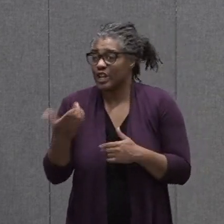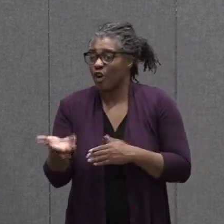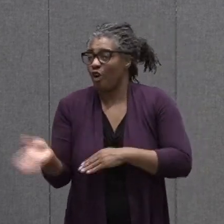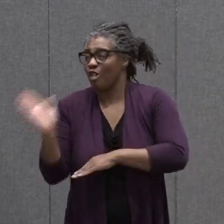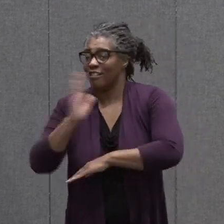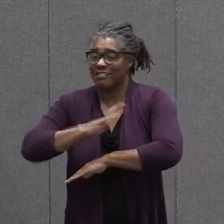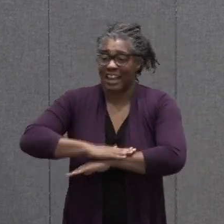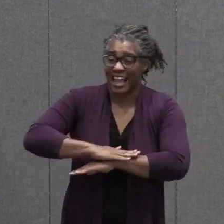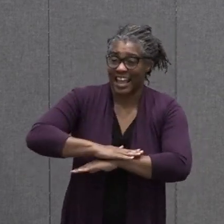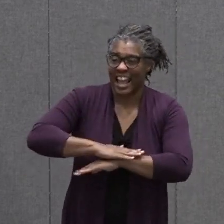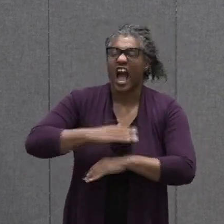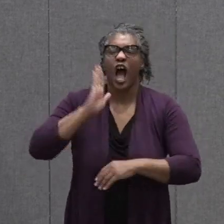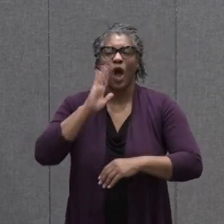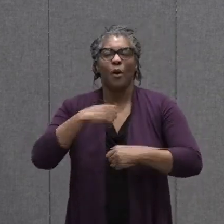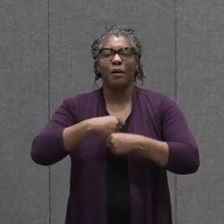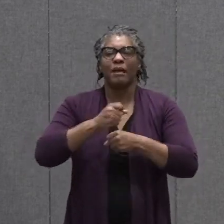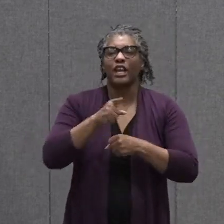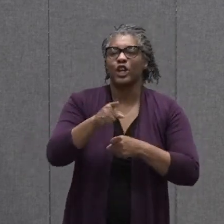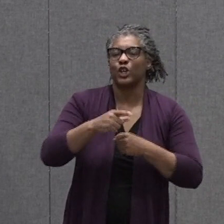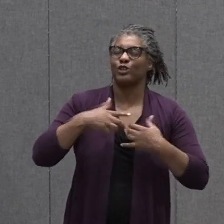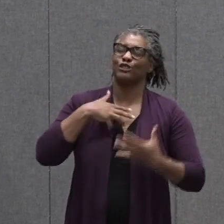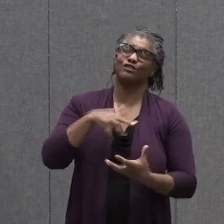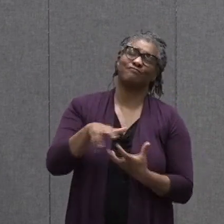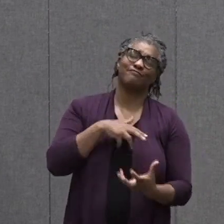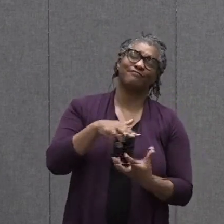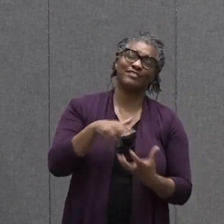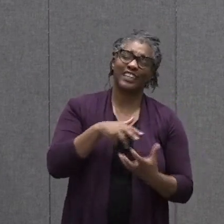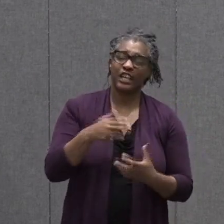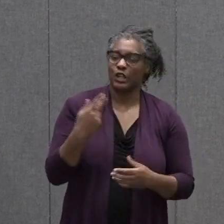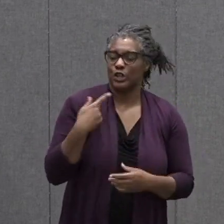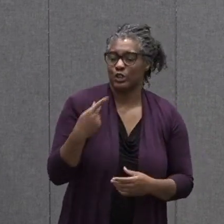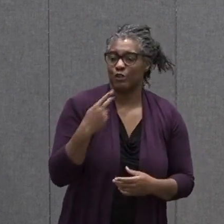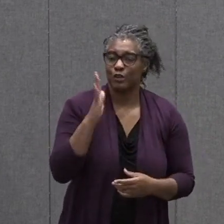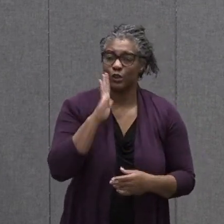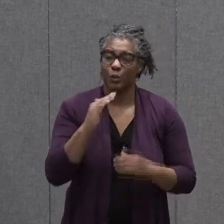and we will go together like Peanut Butter and Egg."